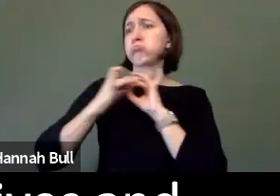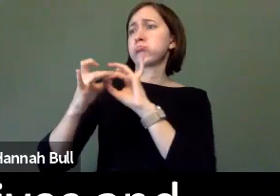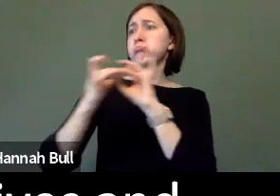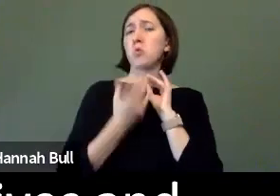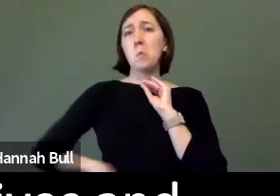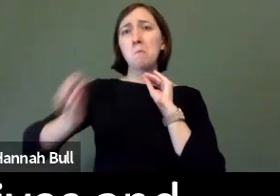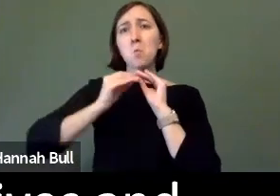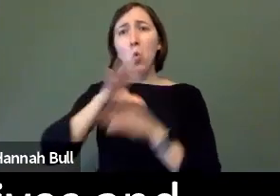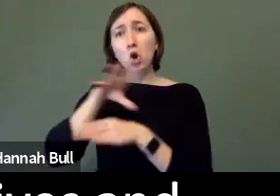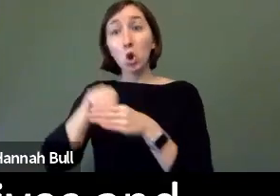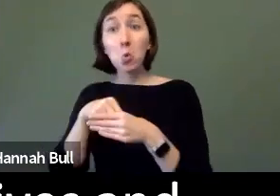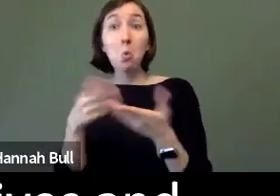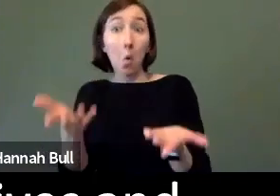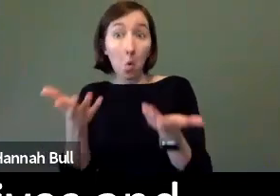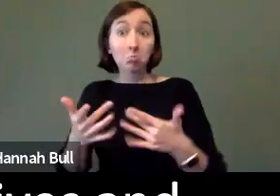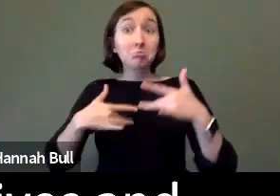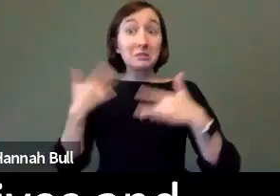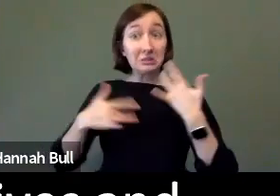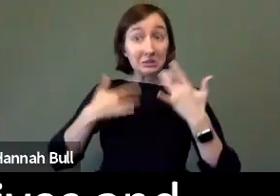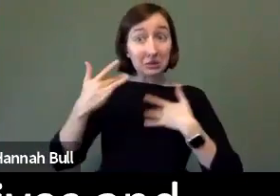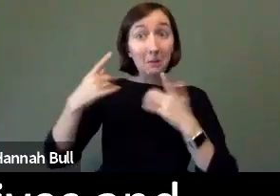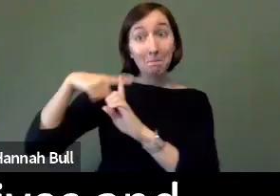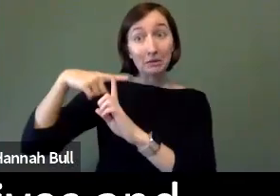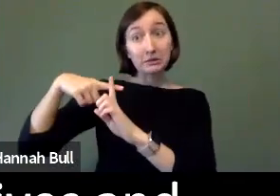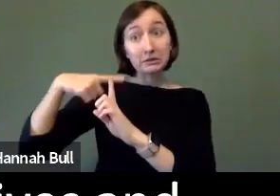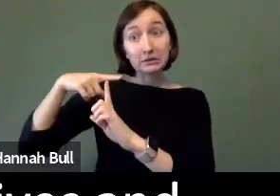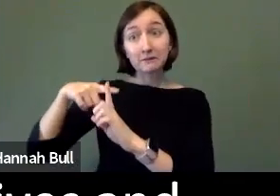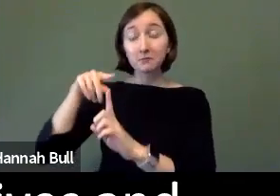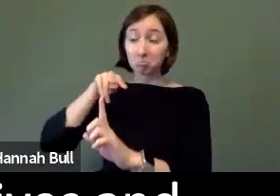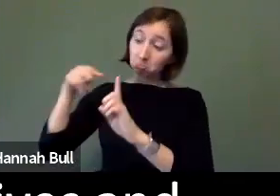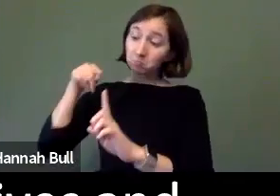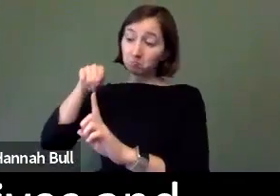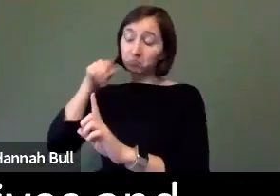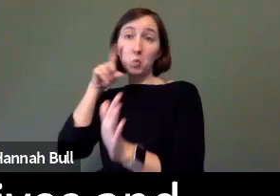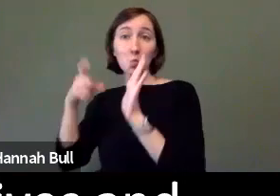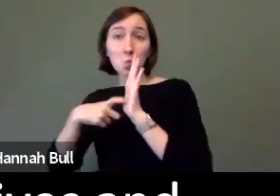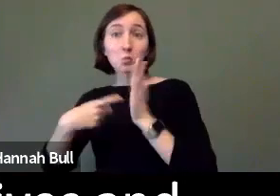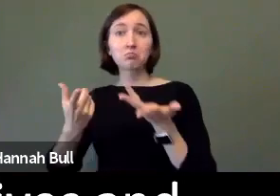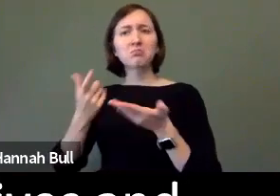That's a very exciting moment to pay attention to and what lessons can we learn